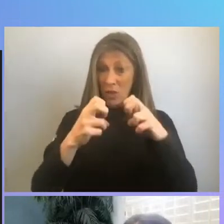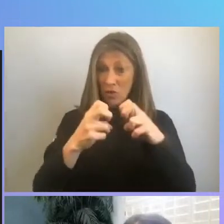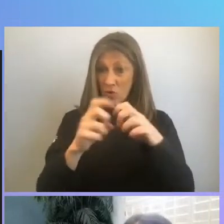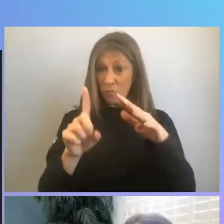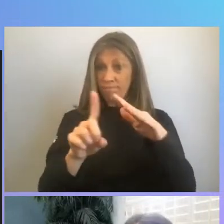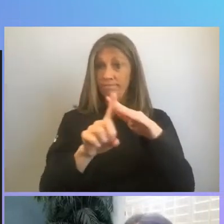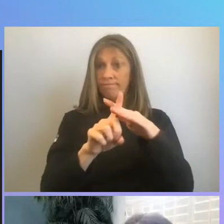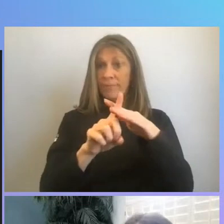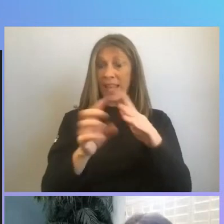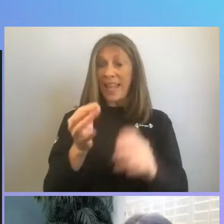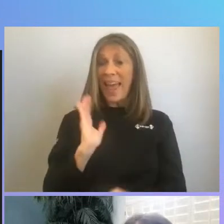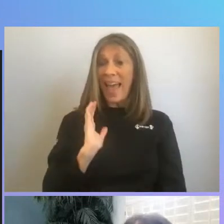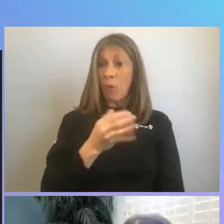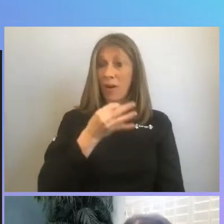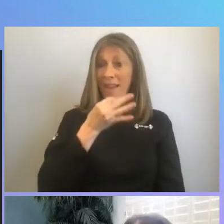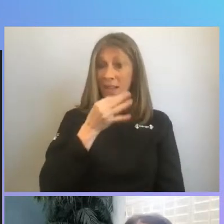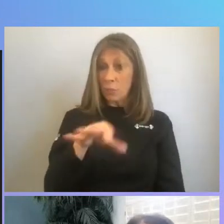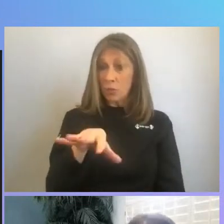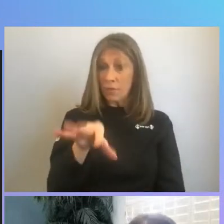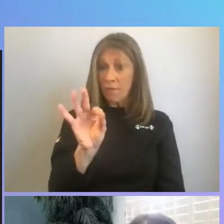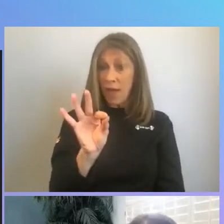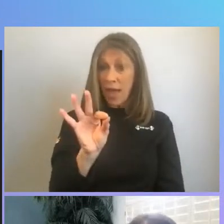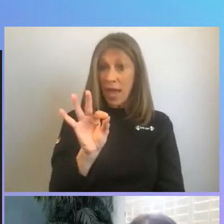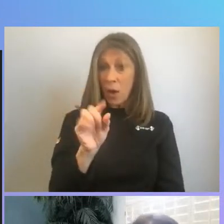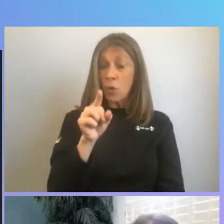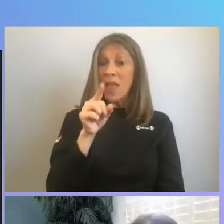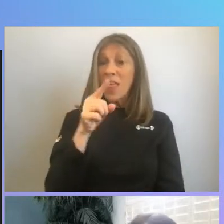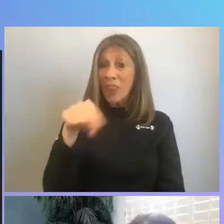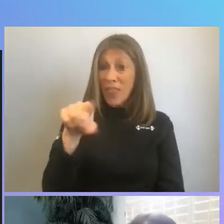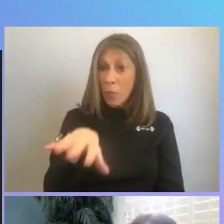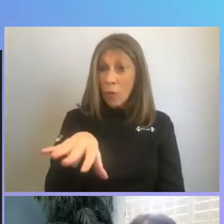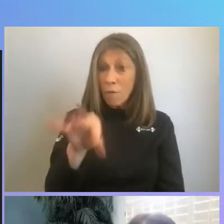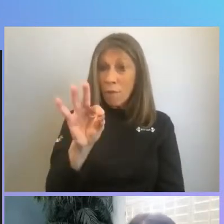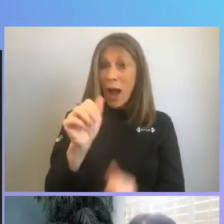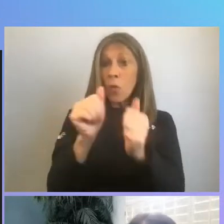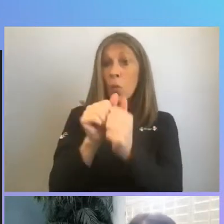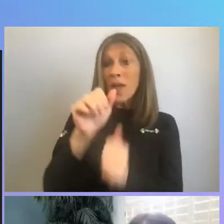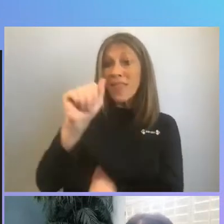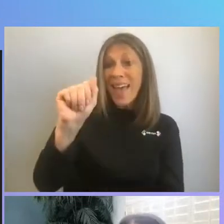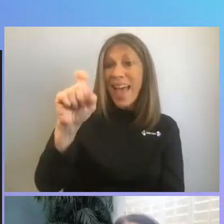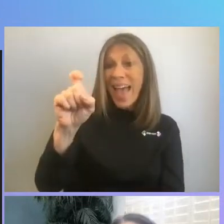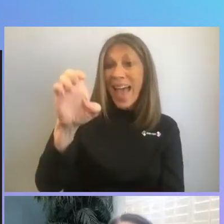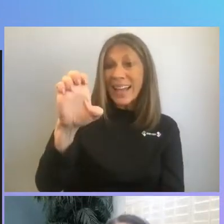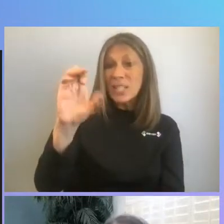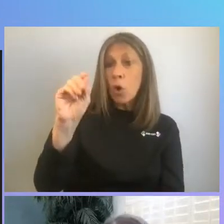our experts found were found with AKS core automation. That's